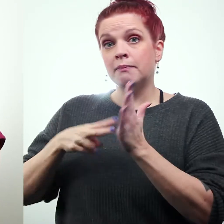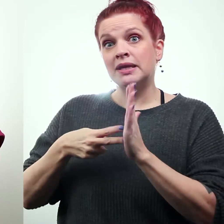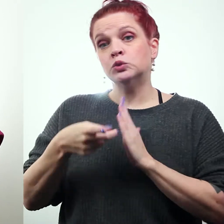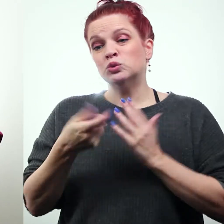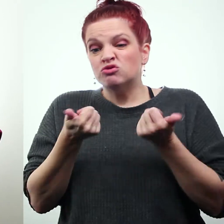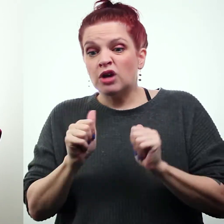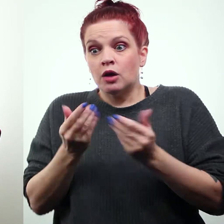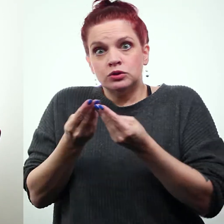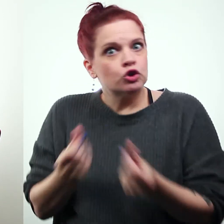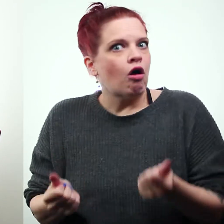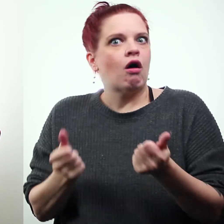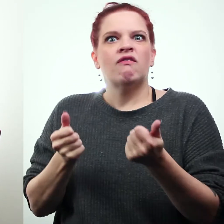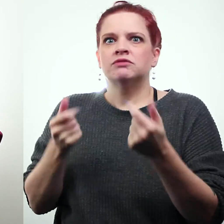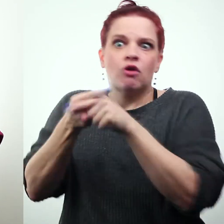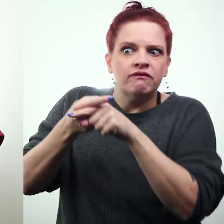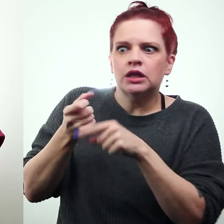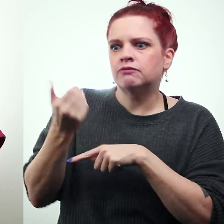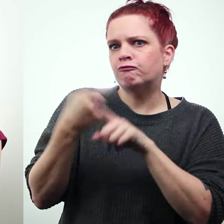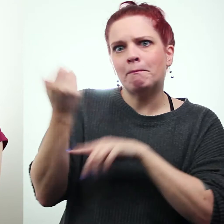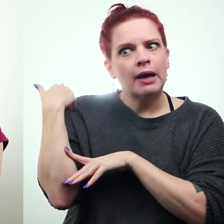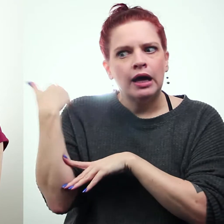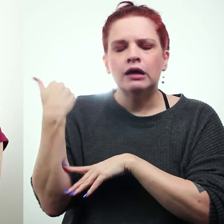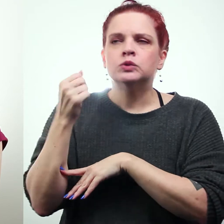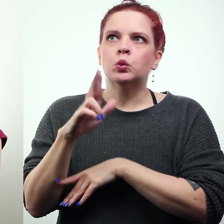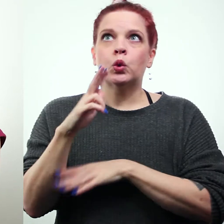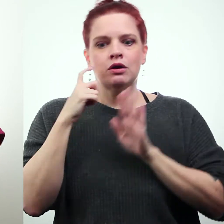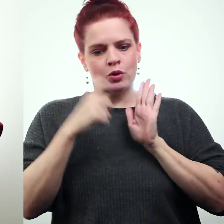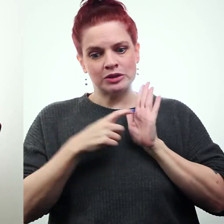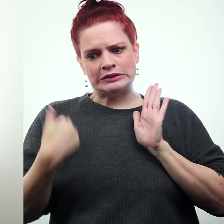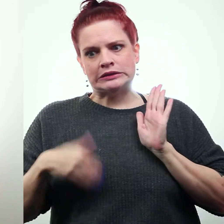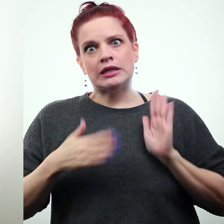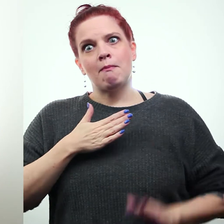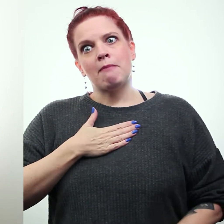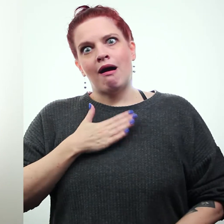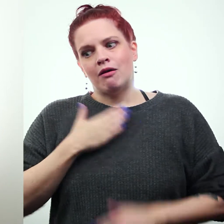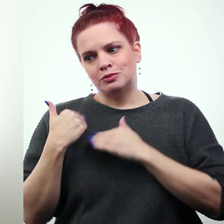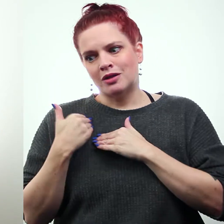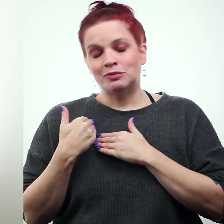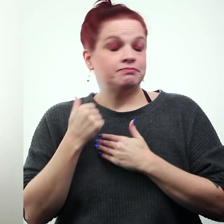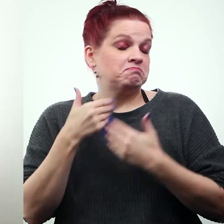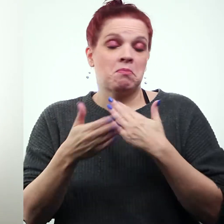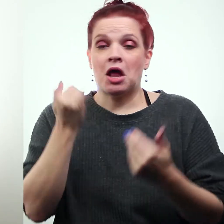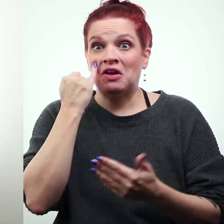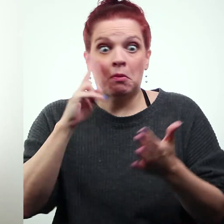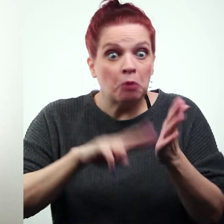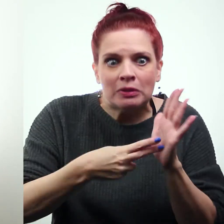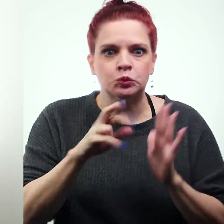That may mean trying to resolve conflicts that came up in the past and, again, recognizing your role in that, whether intended or not, and then